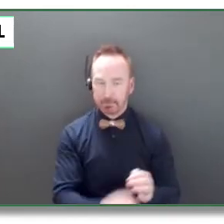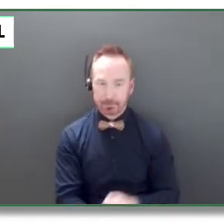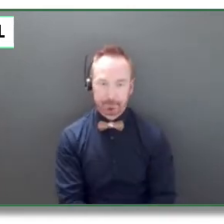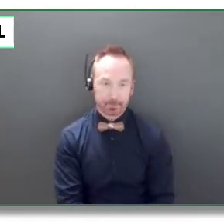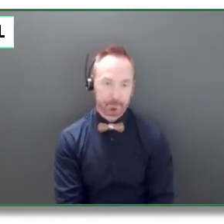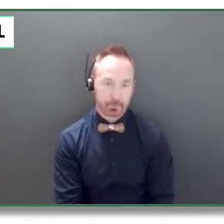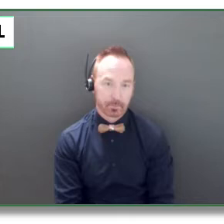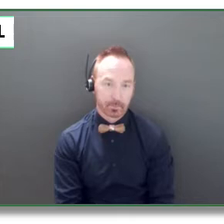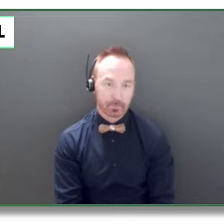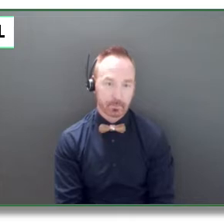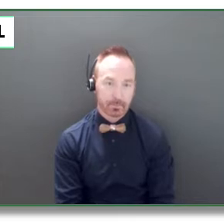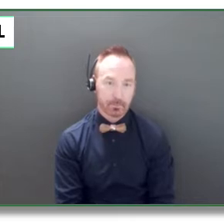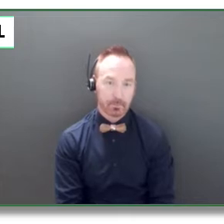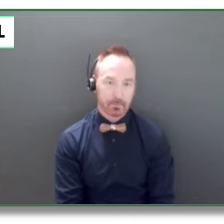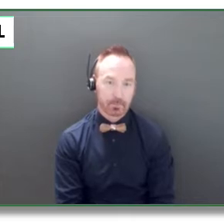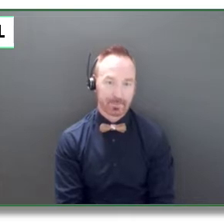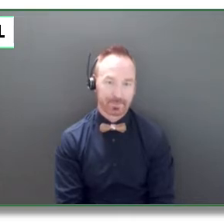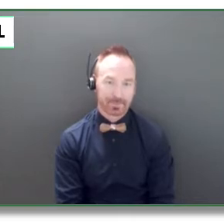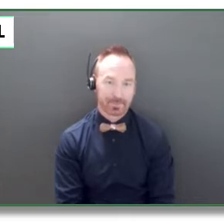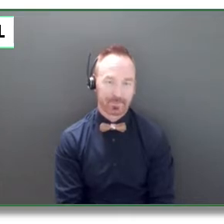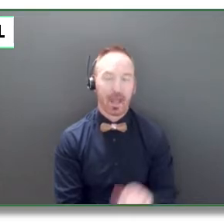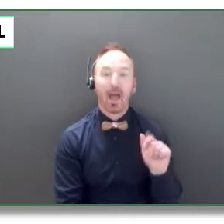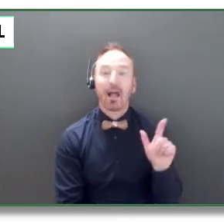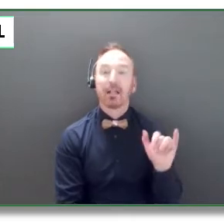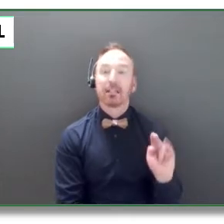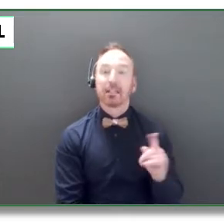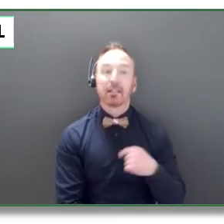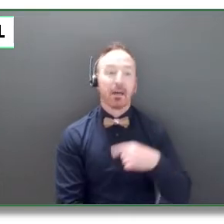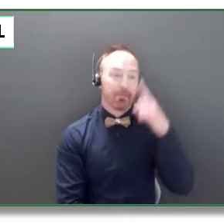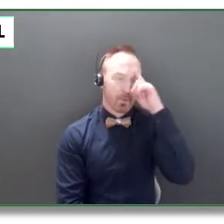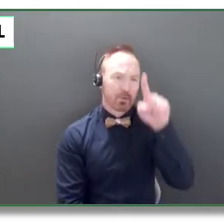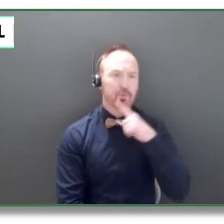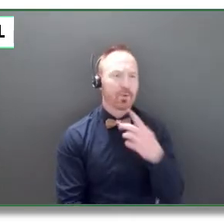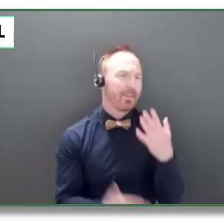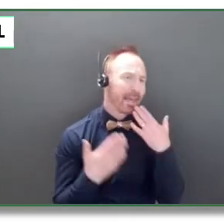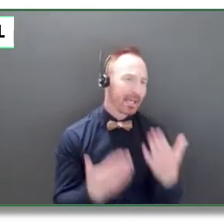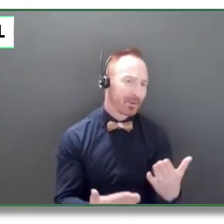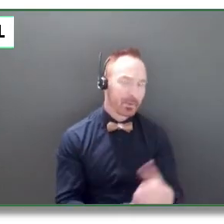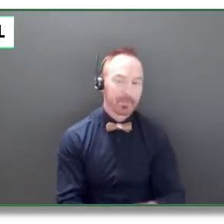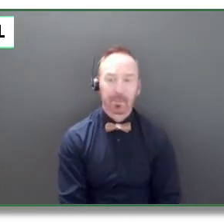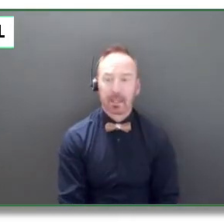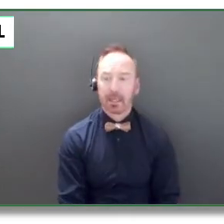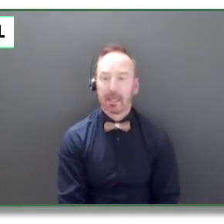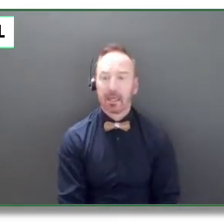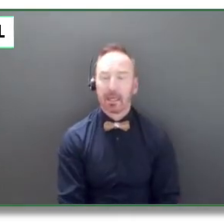Absolutely. Thank you. I know um alternate like along with information